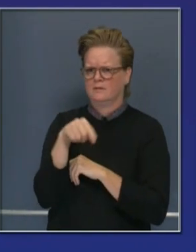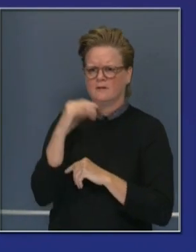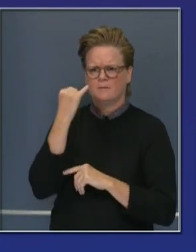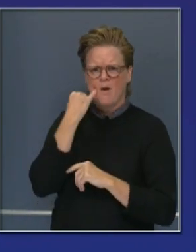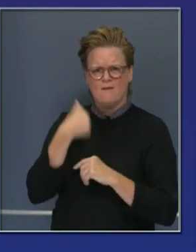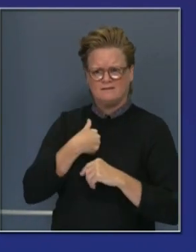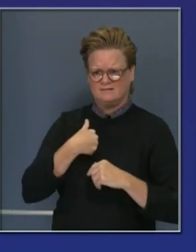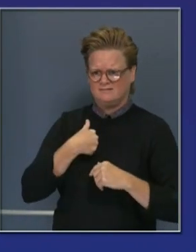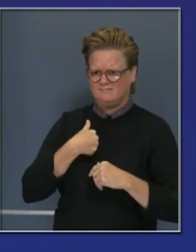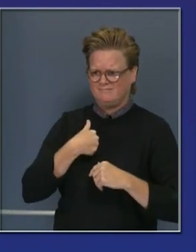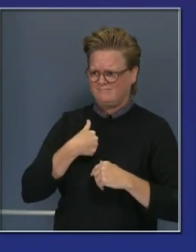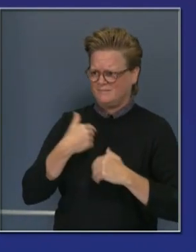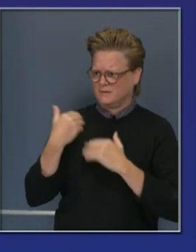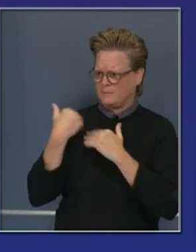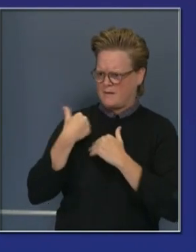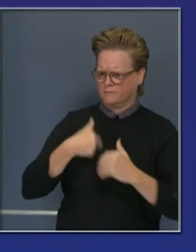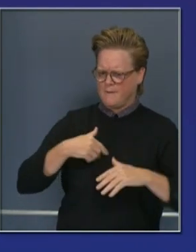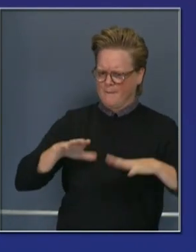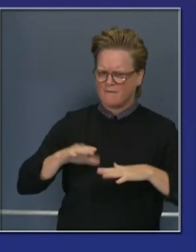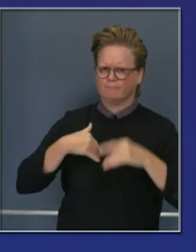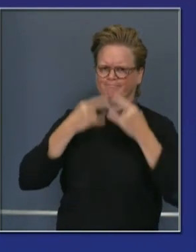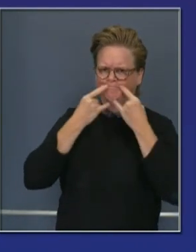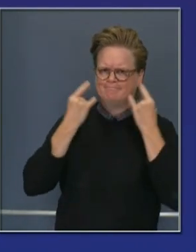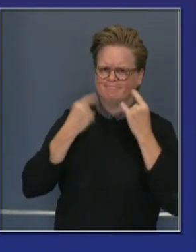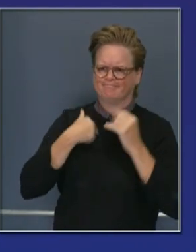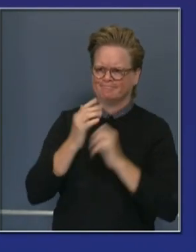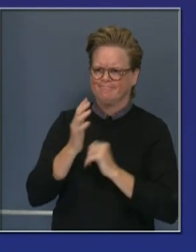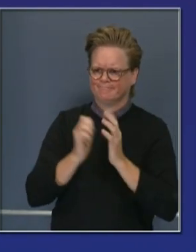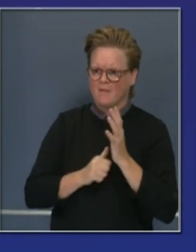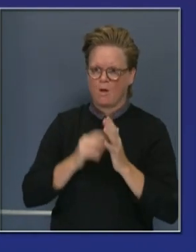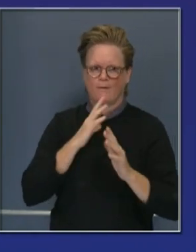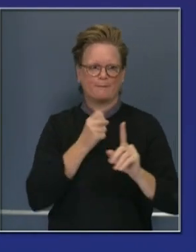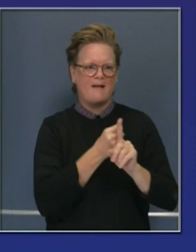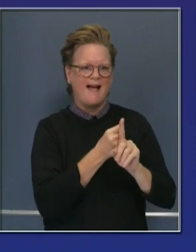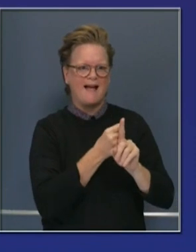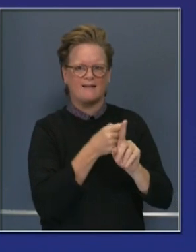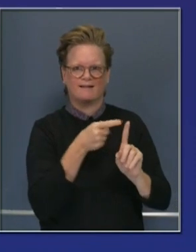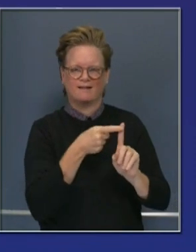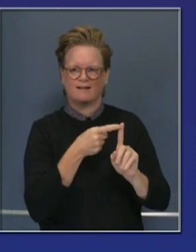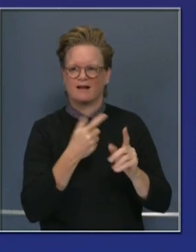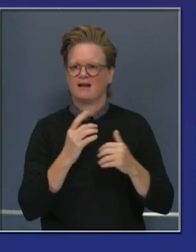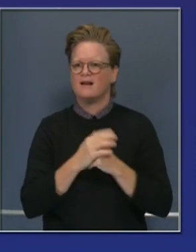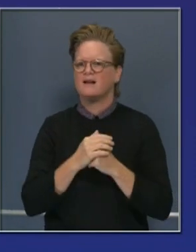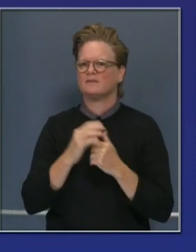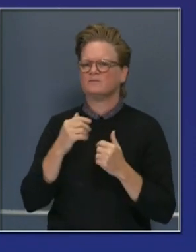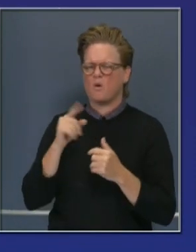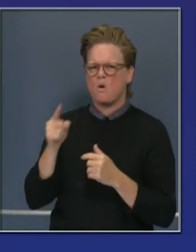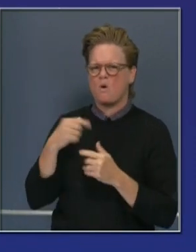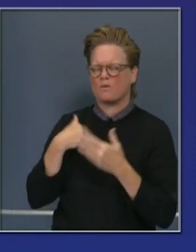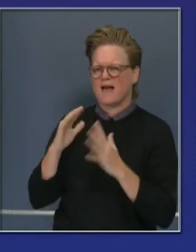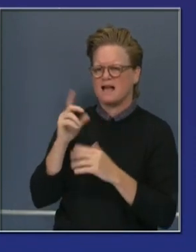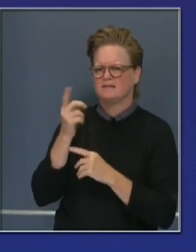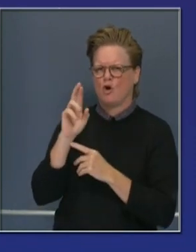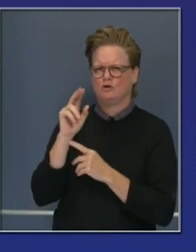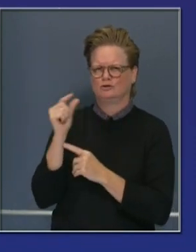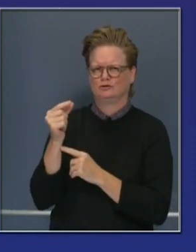GROUP CO. HOARDING AND THE EXPECTATIONS WE HAVE ENTERED THE IN TERMS OF GROUP BEHAVIOR.